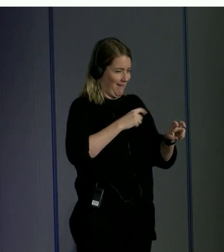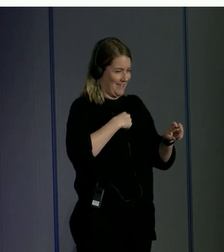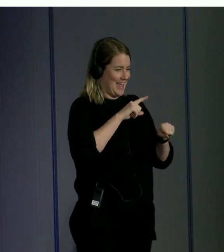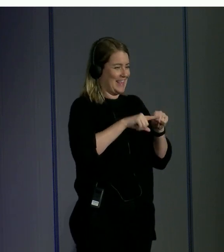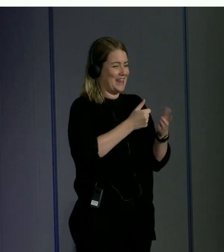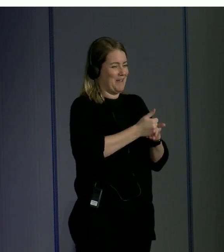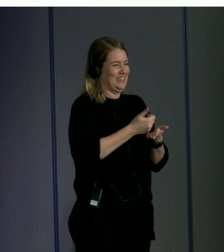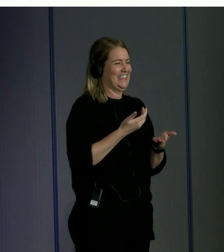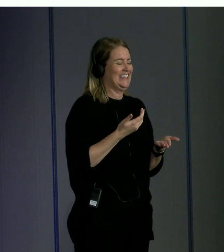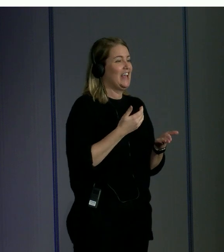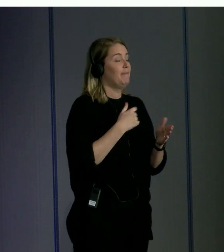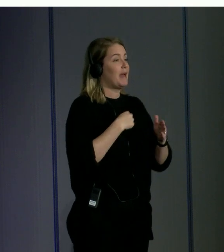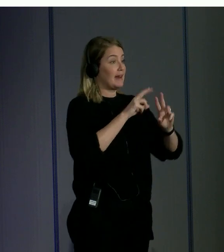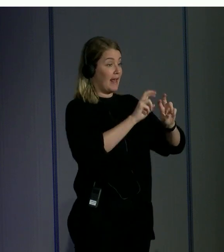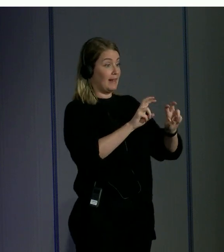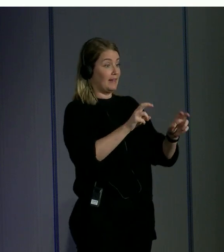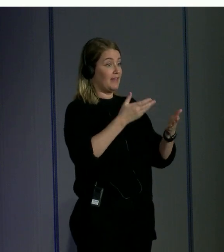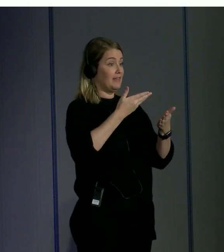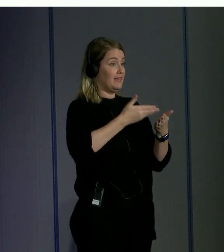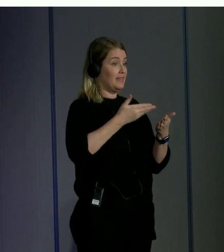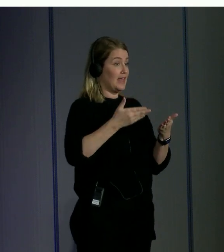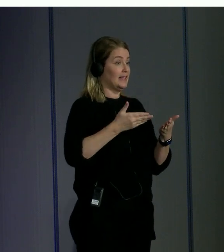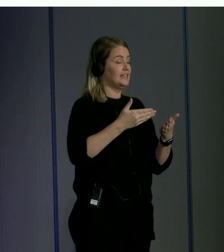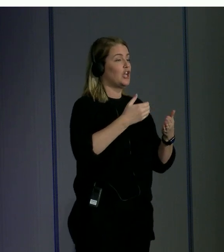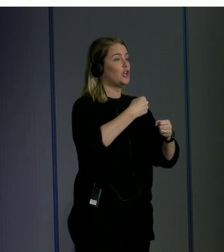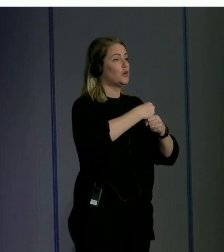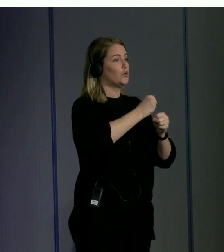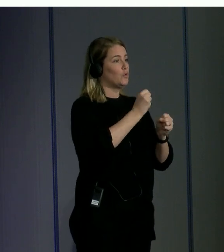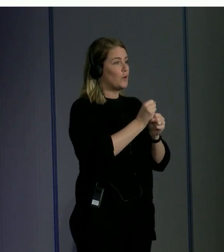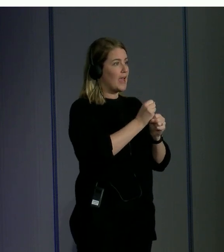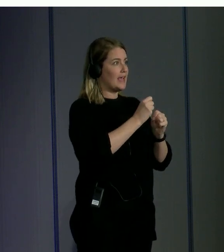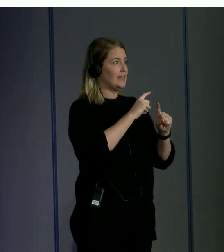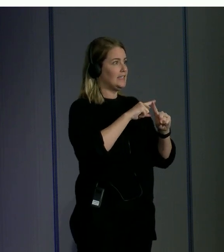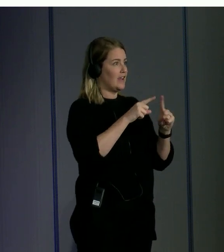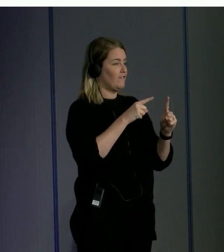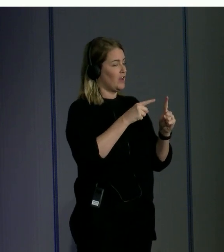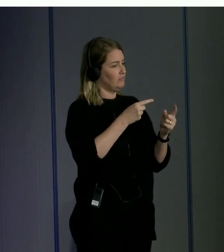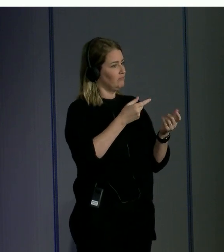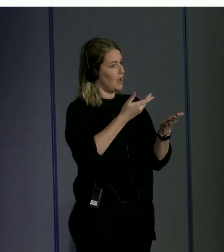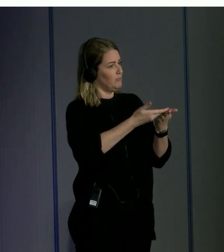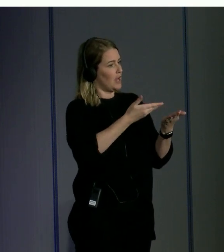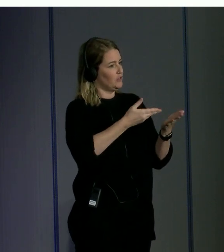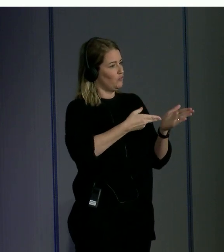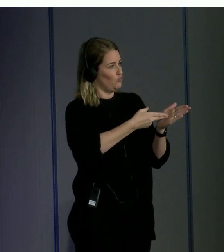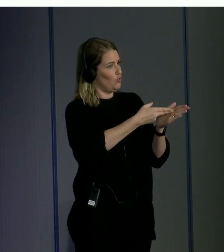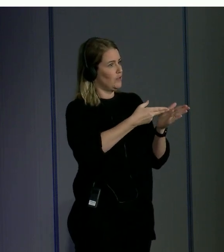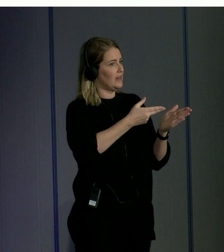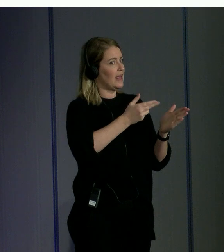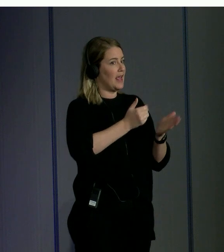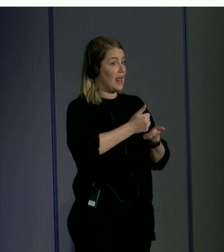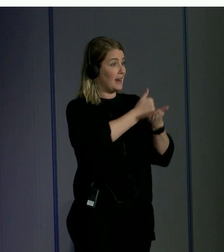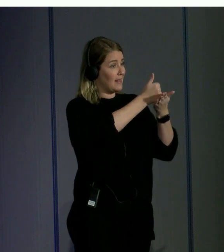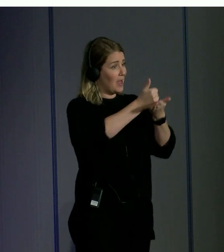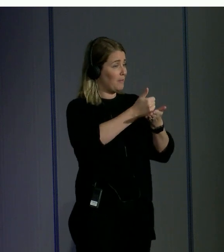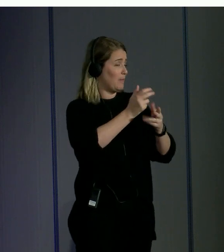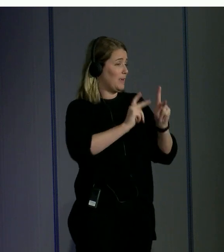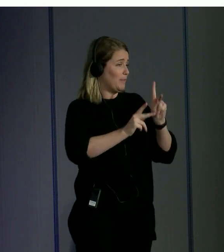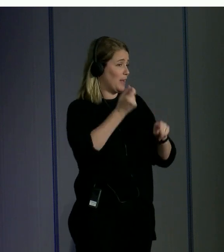But analytical thing create foundational objective truth and help people understand.